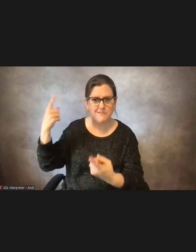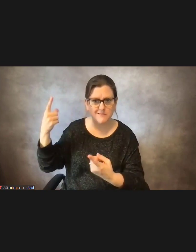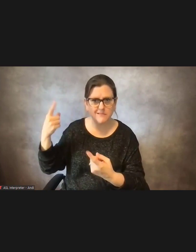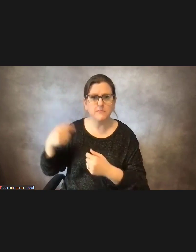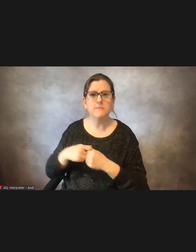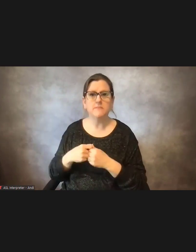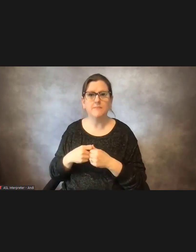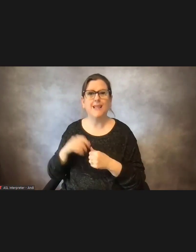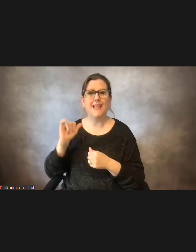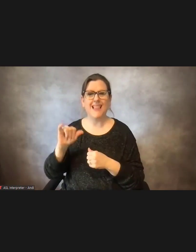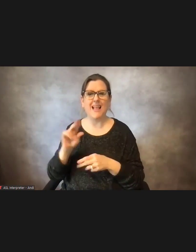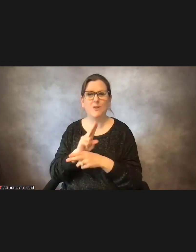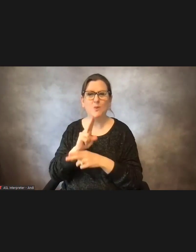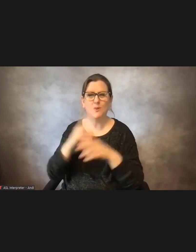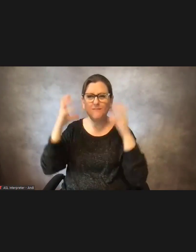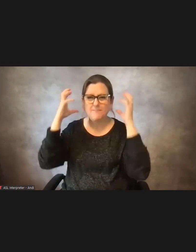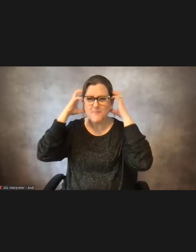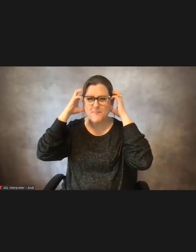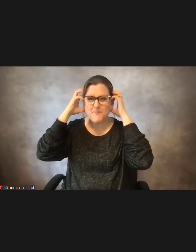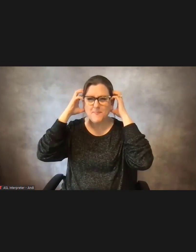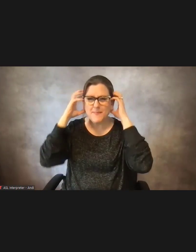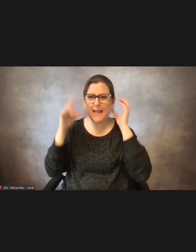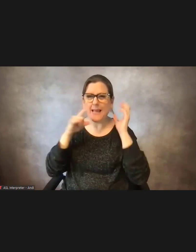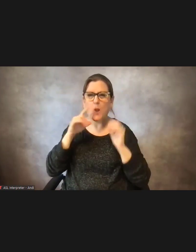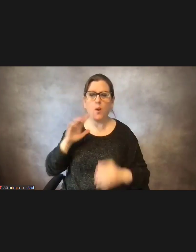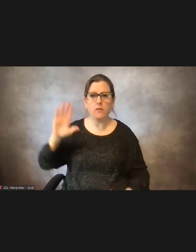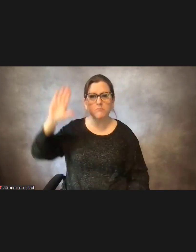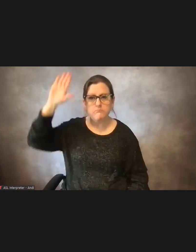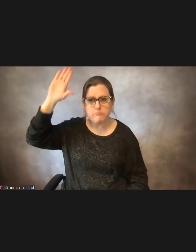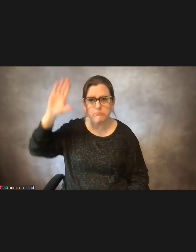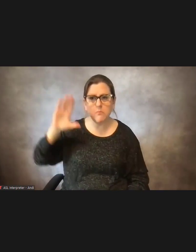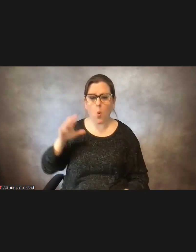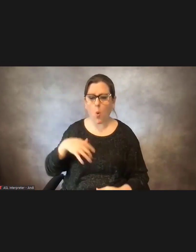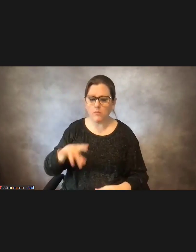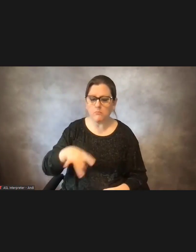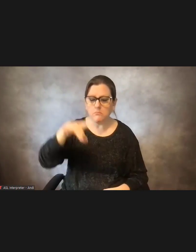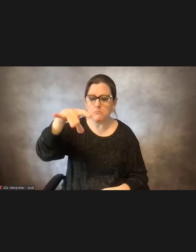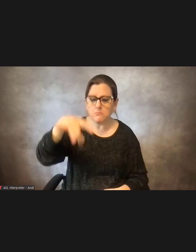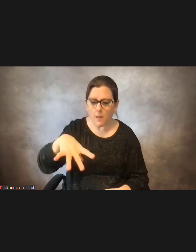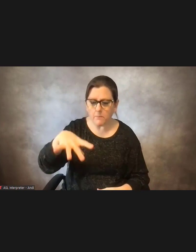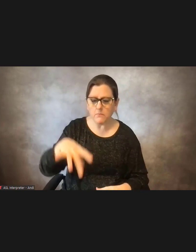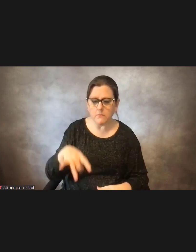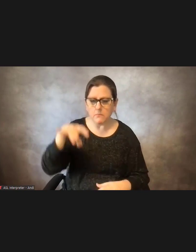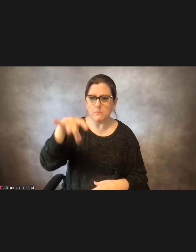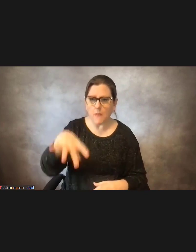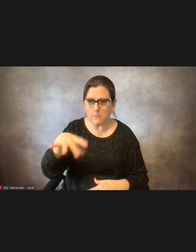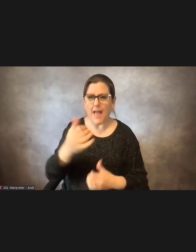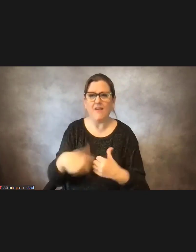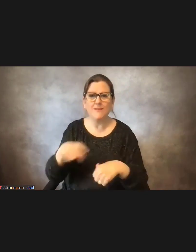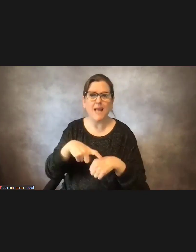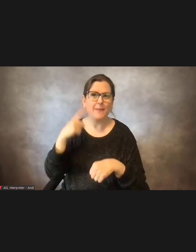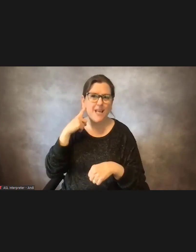is the headset screening, where the child raises the hand or performs another task every time they hear a sound that is